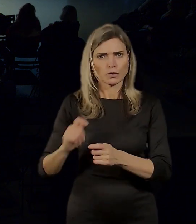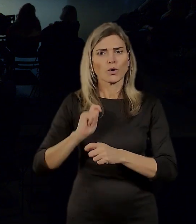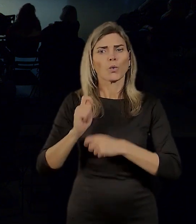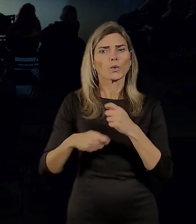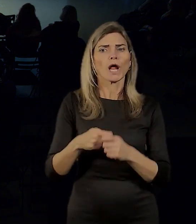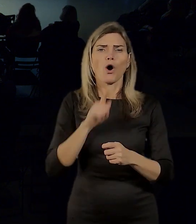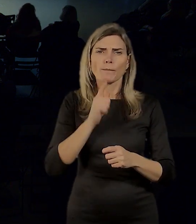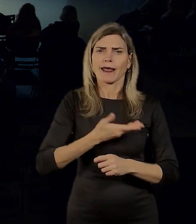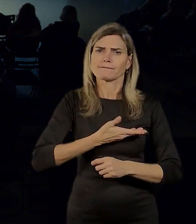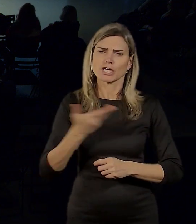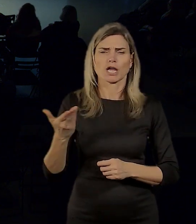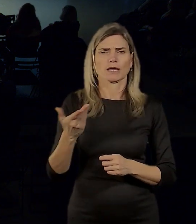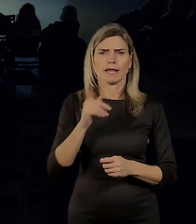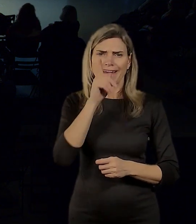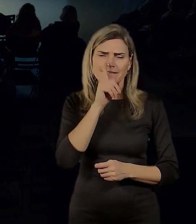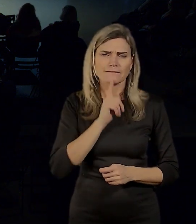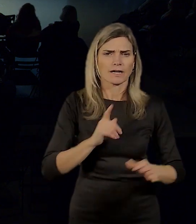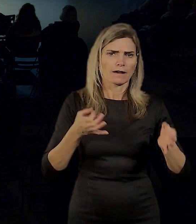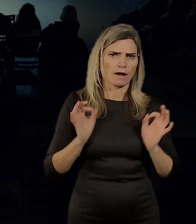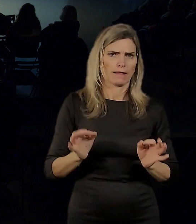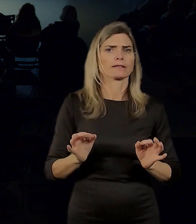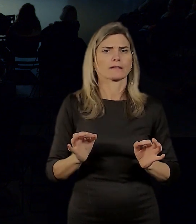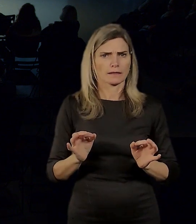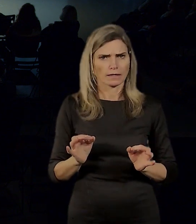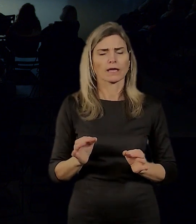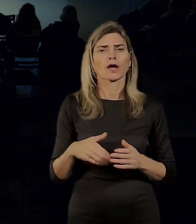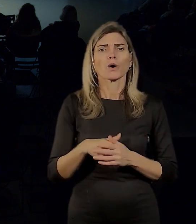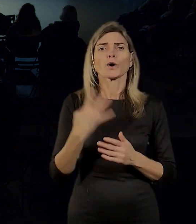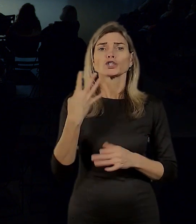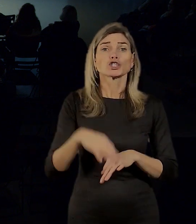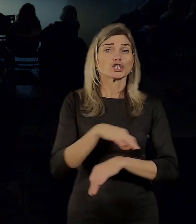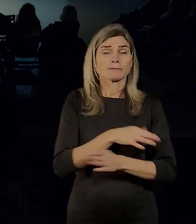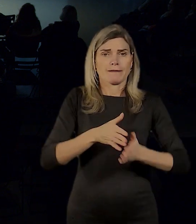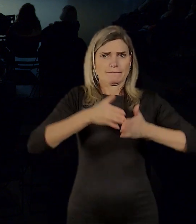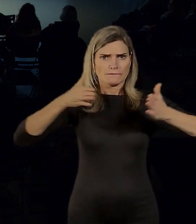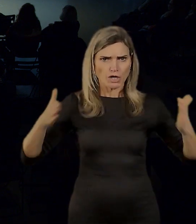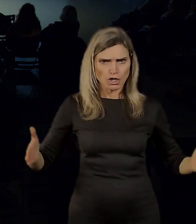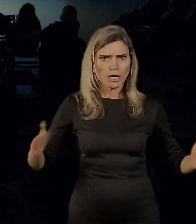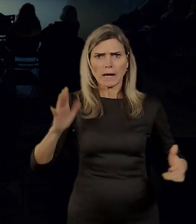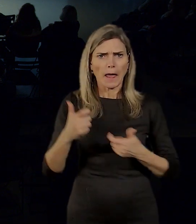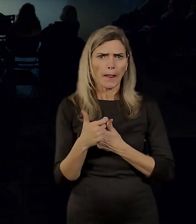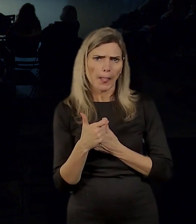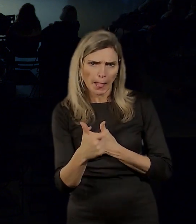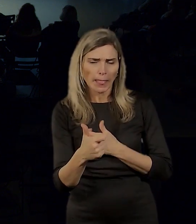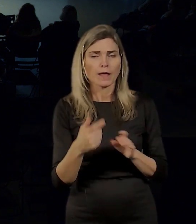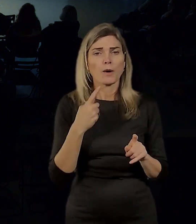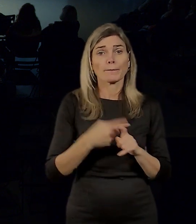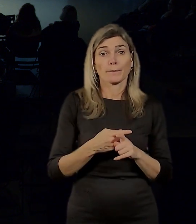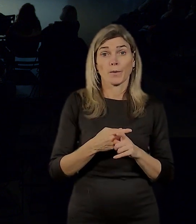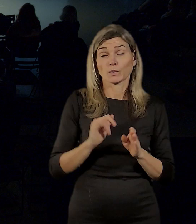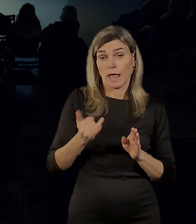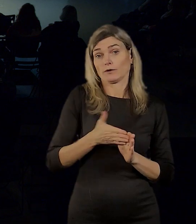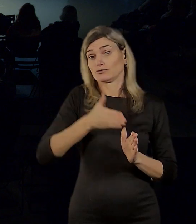Possibilities for stopping, parking a bike and a view of the landscape, of the Modřany lagoons.